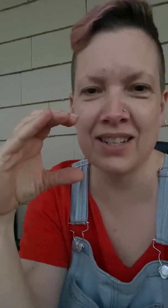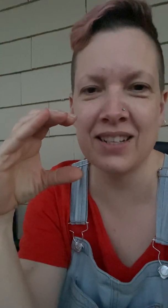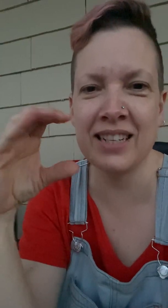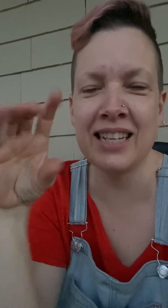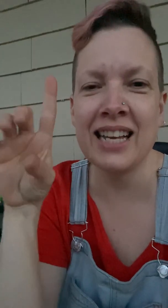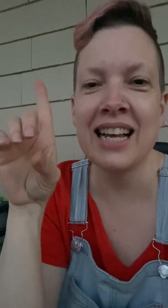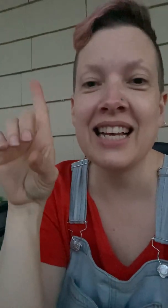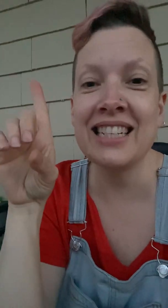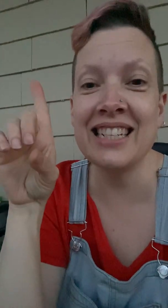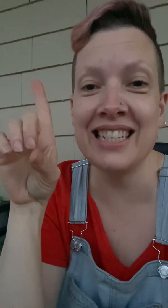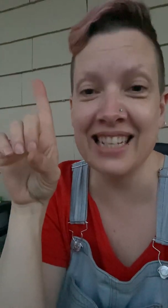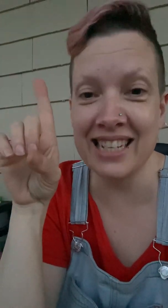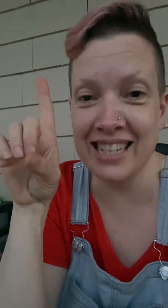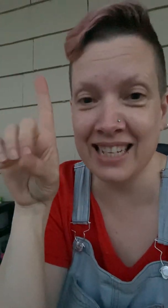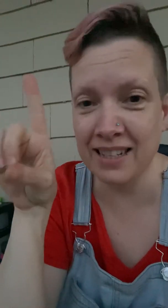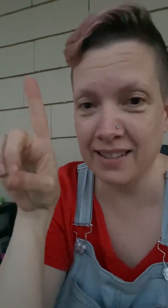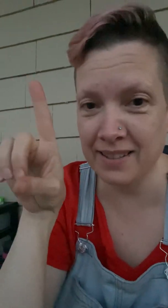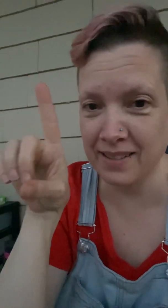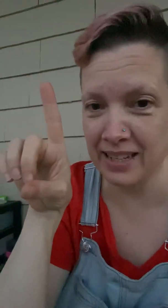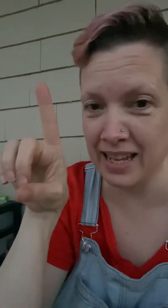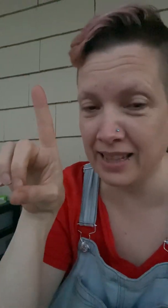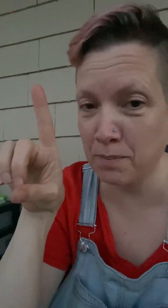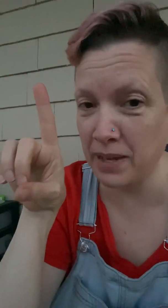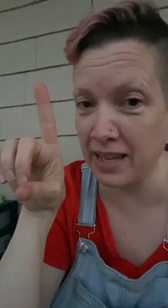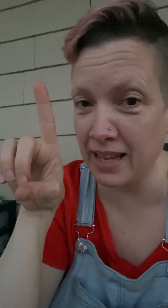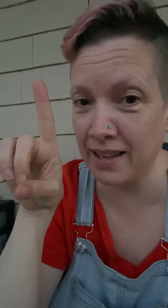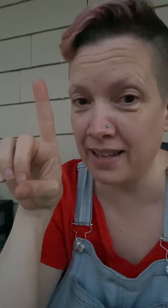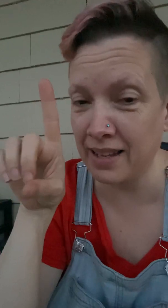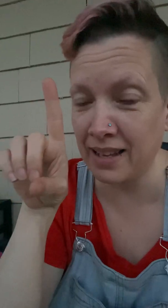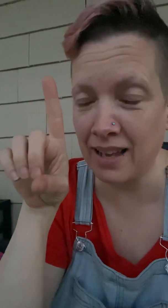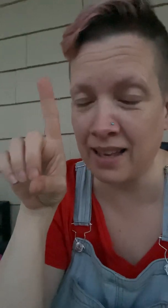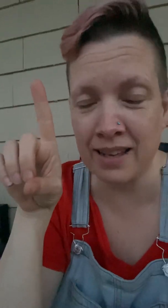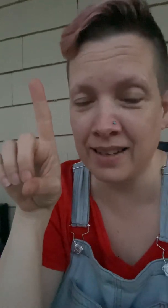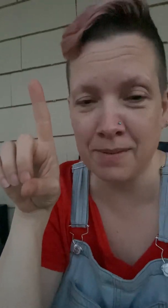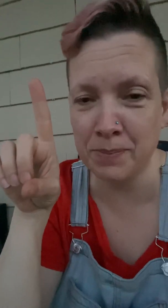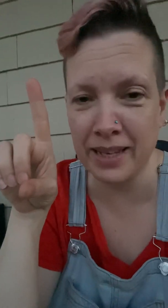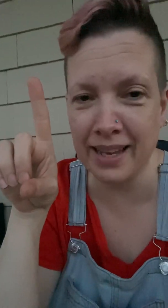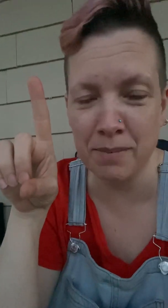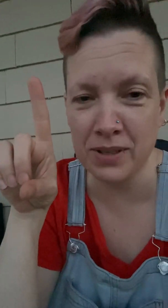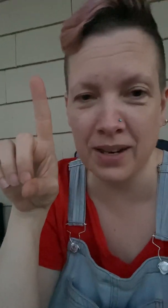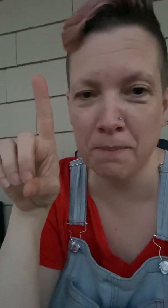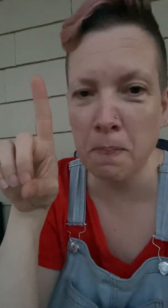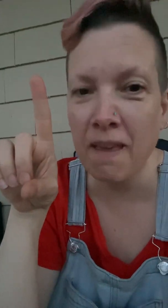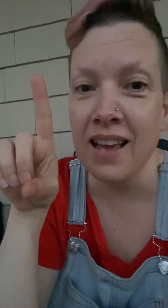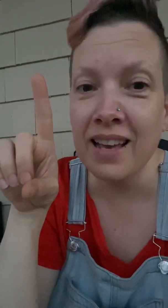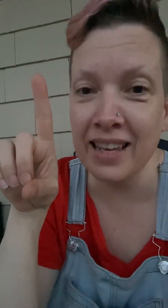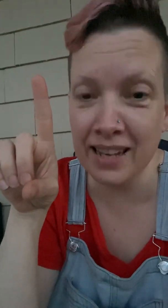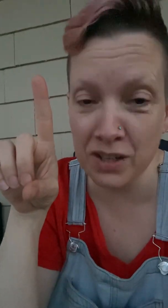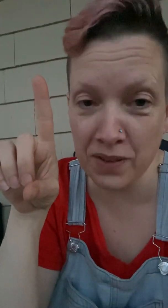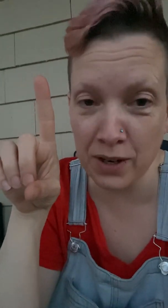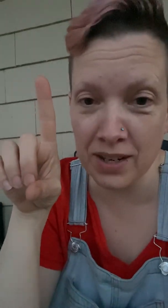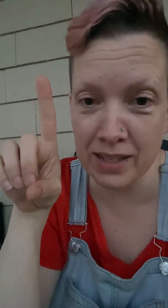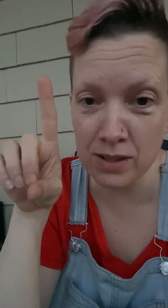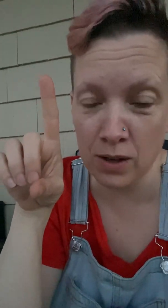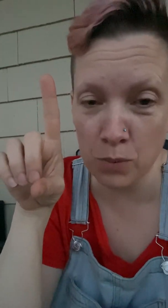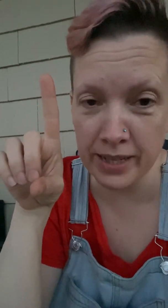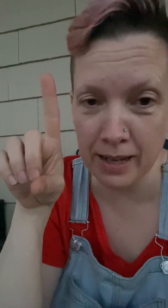Good. D... again pinky not pinky, I'm sorry - index finger is pointing up...